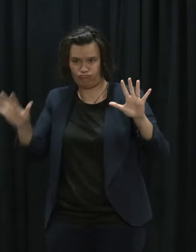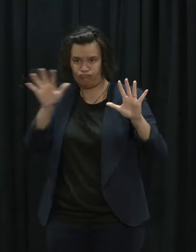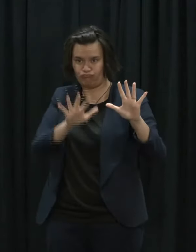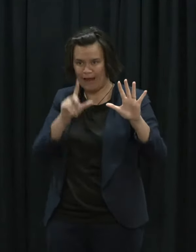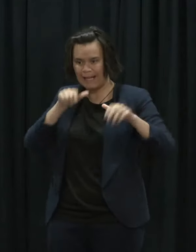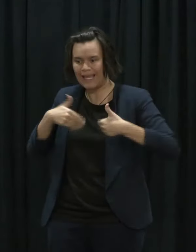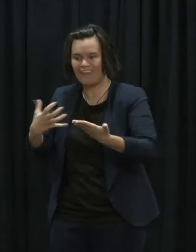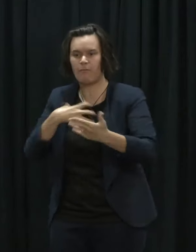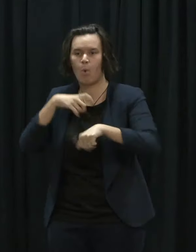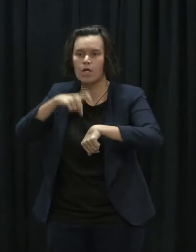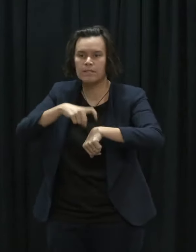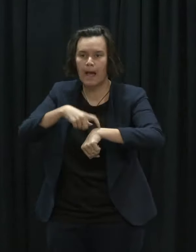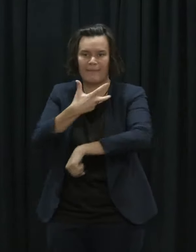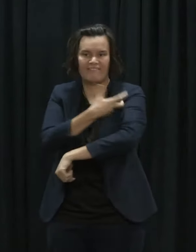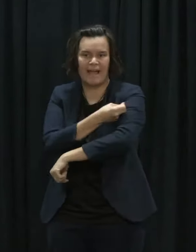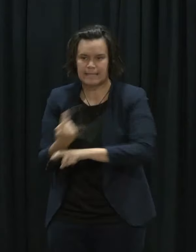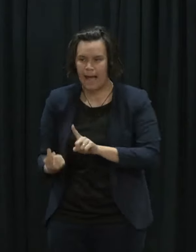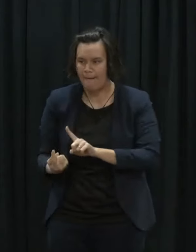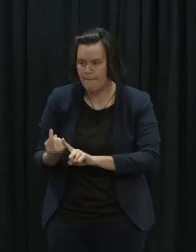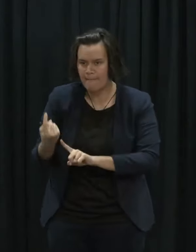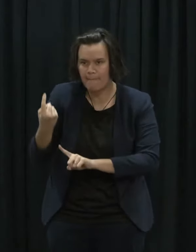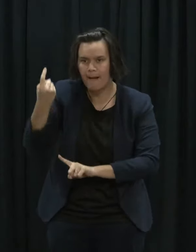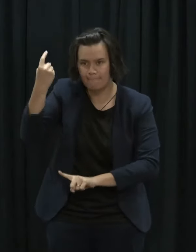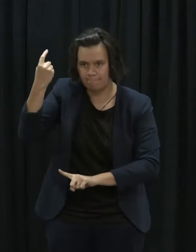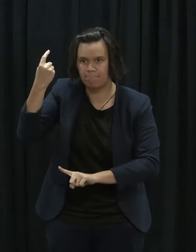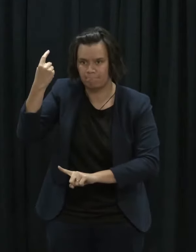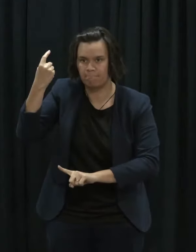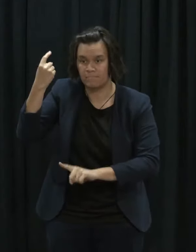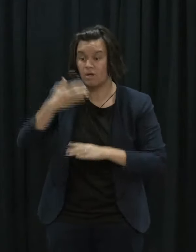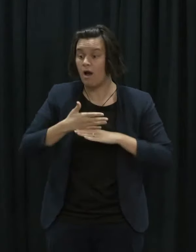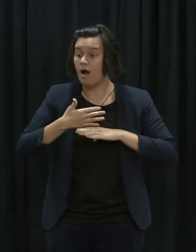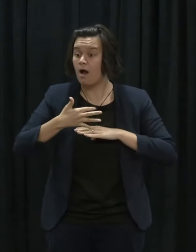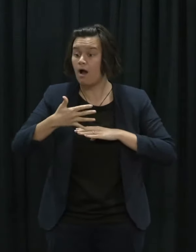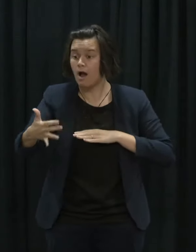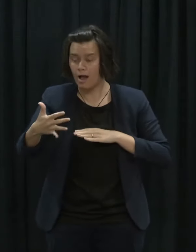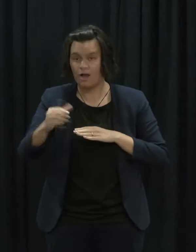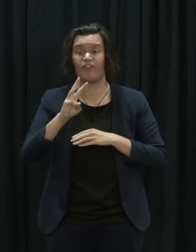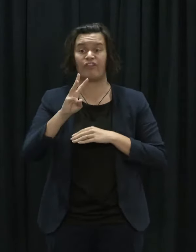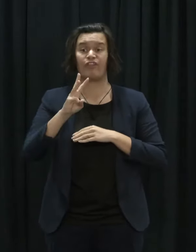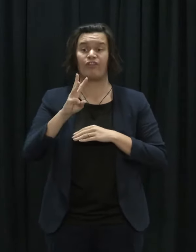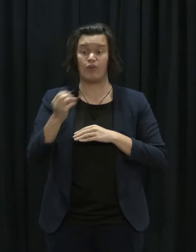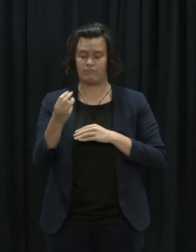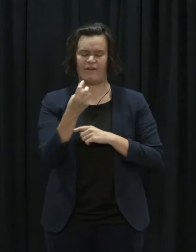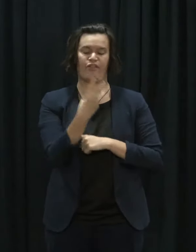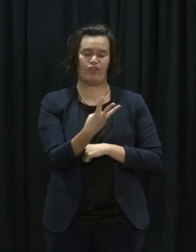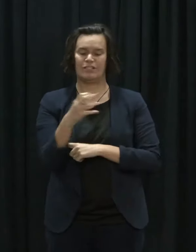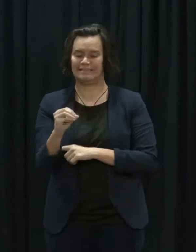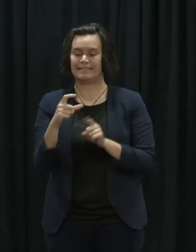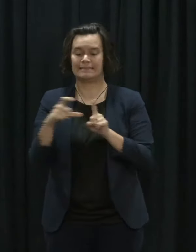Gisborne District, Wairoa, Rangitikei and